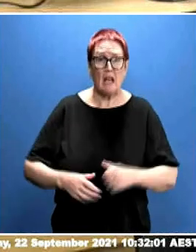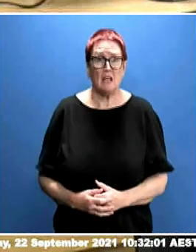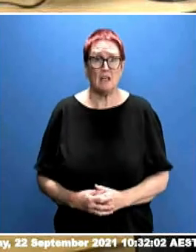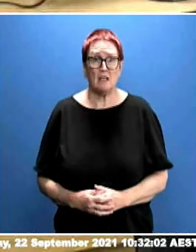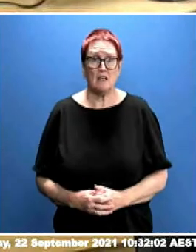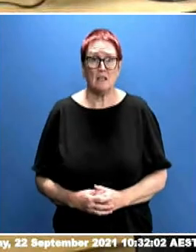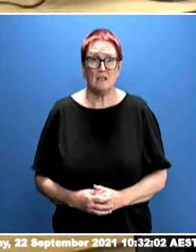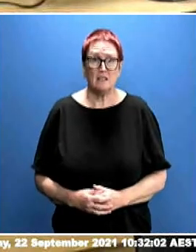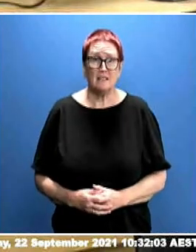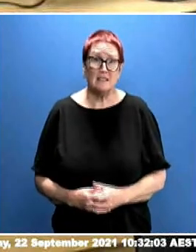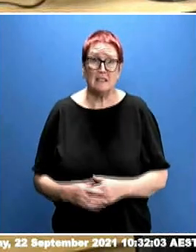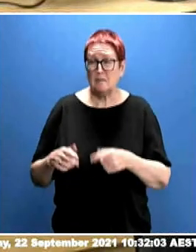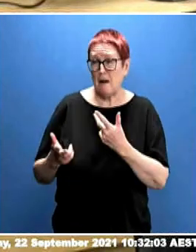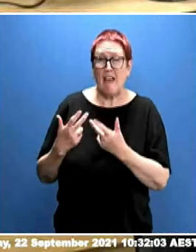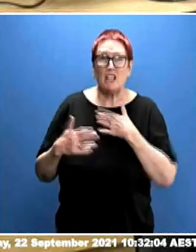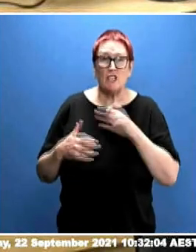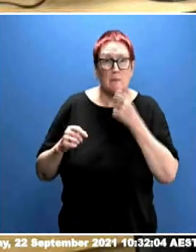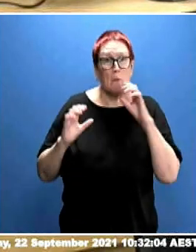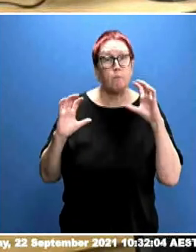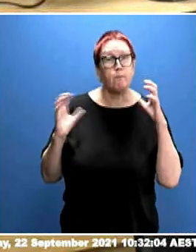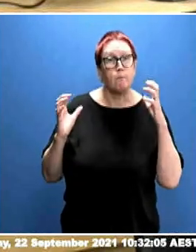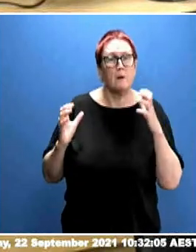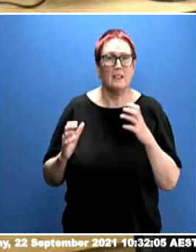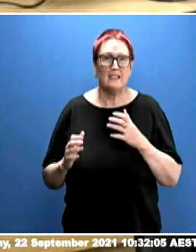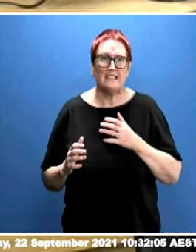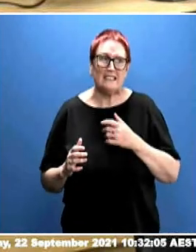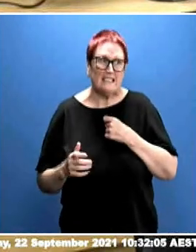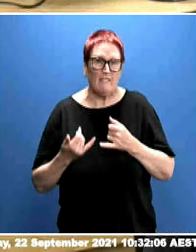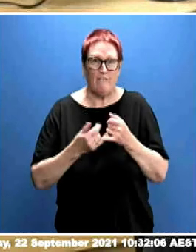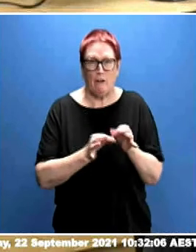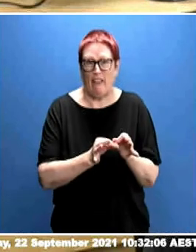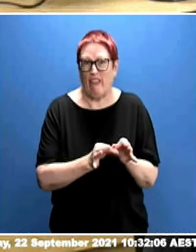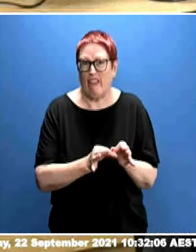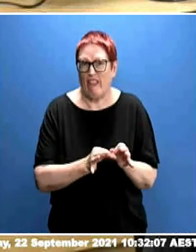were quite chubby and she was like my skinniest, and I had mentioned it